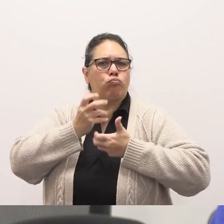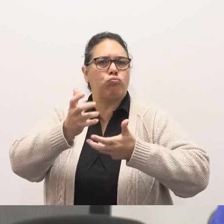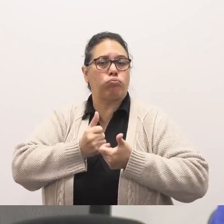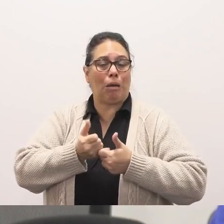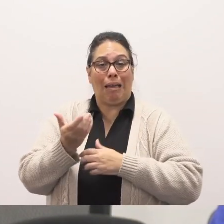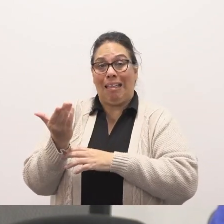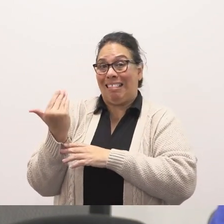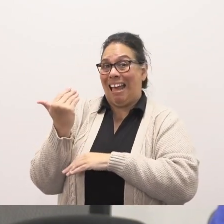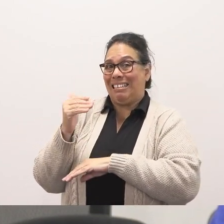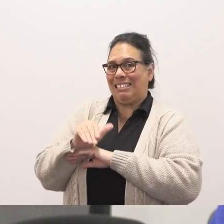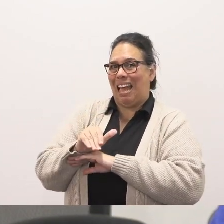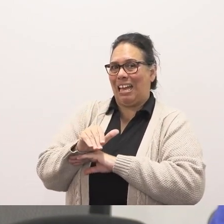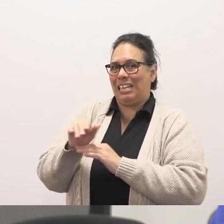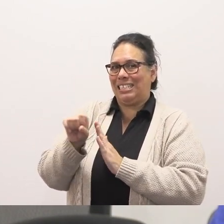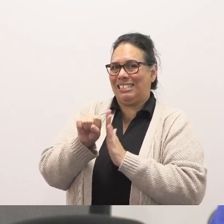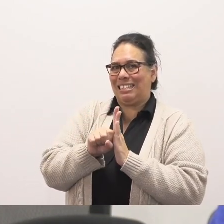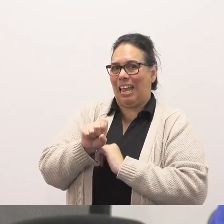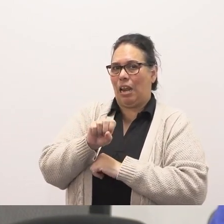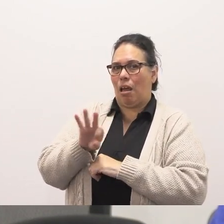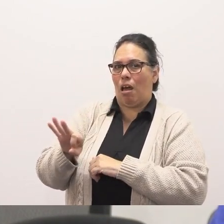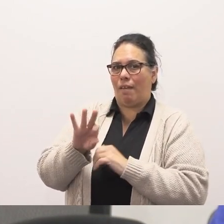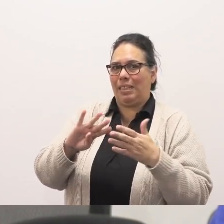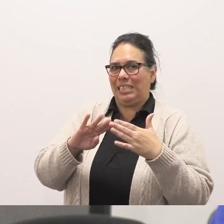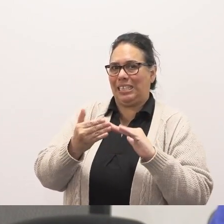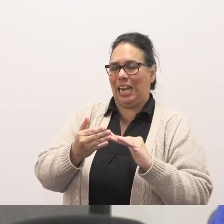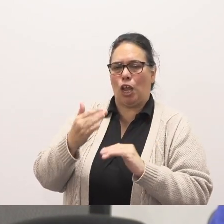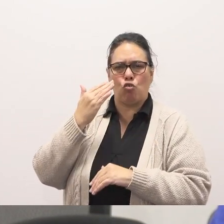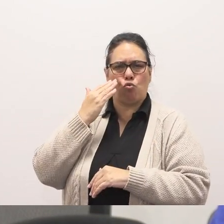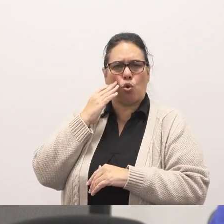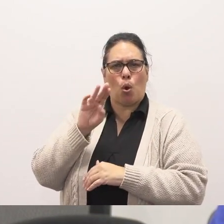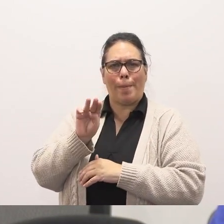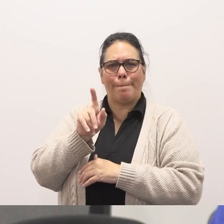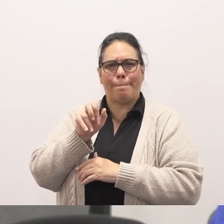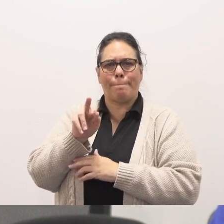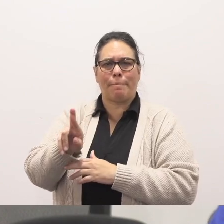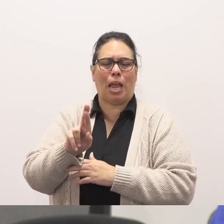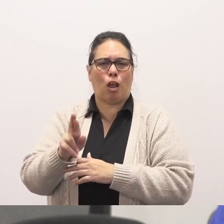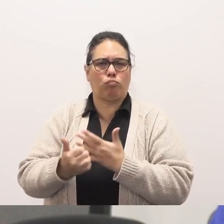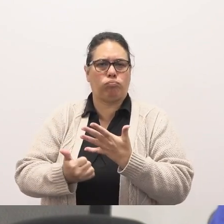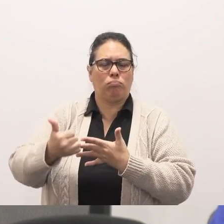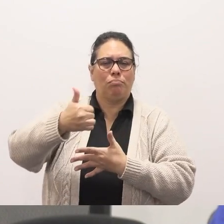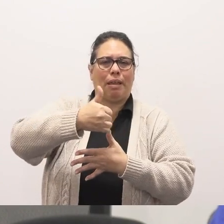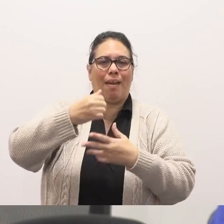you know that Mayor Richardson is prioritizing visual and performing arts in Long Beach,